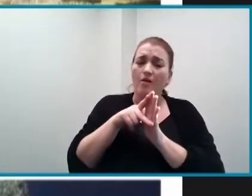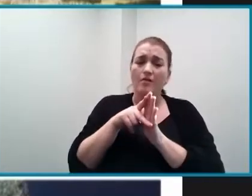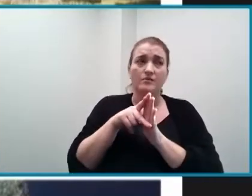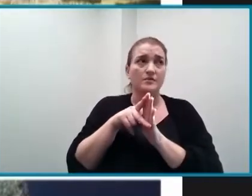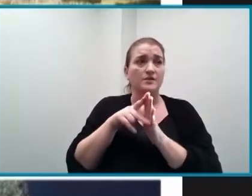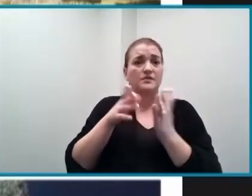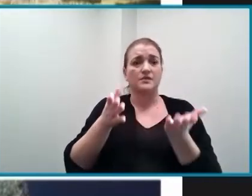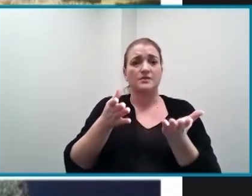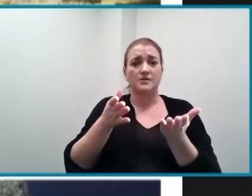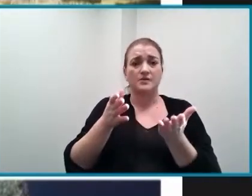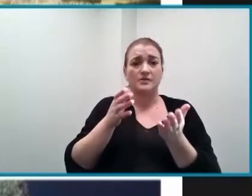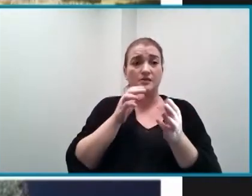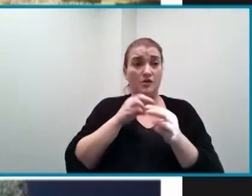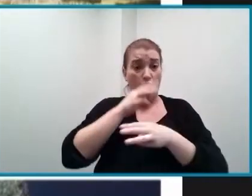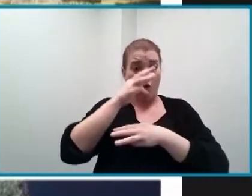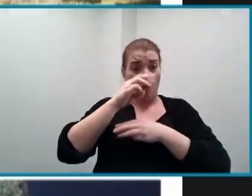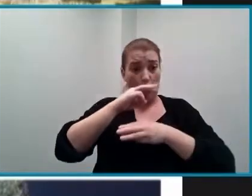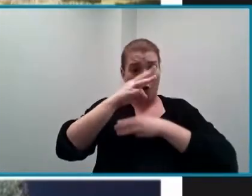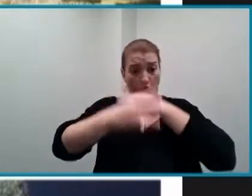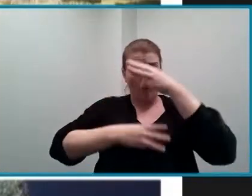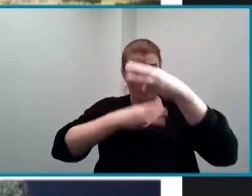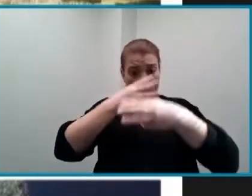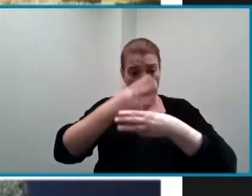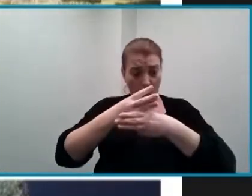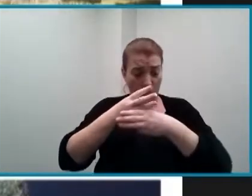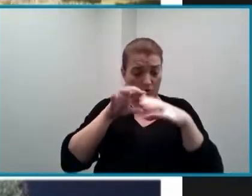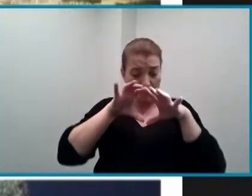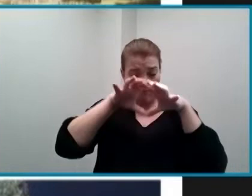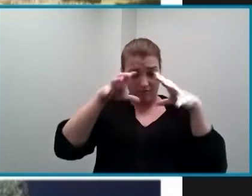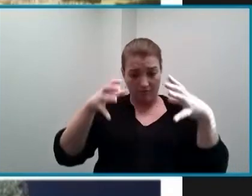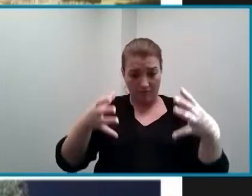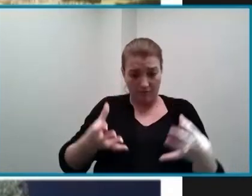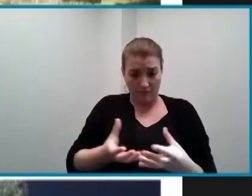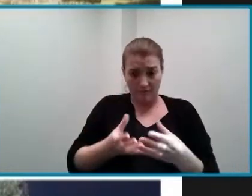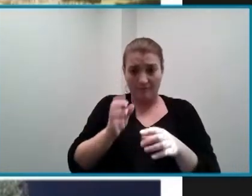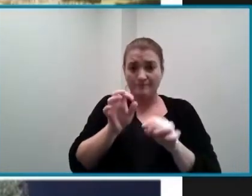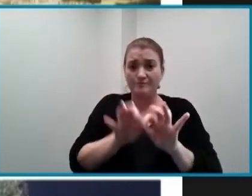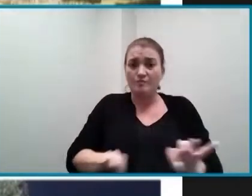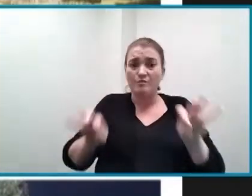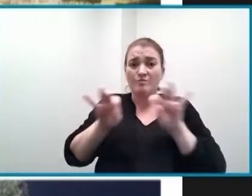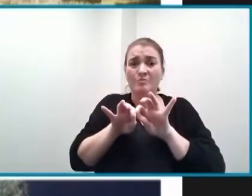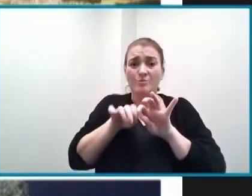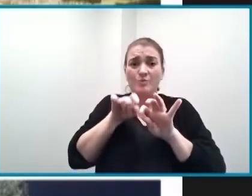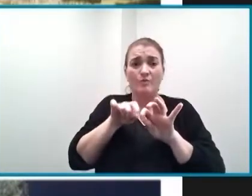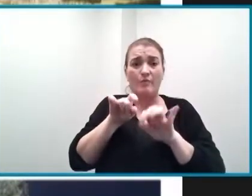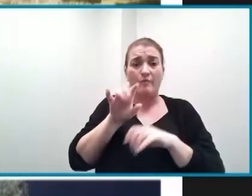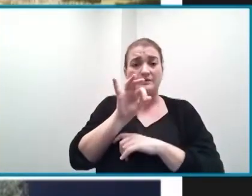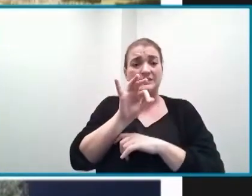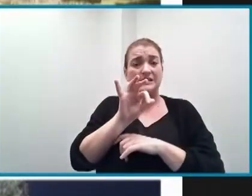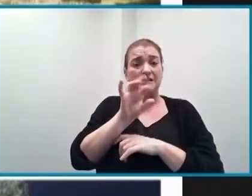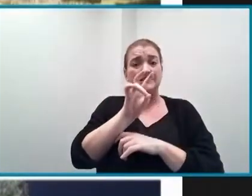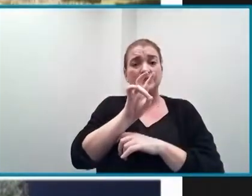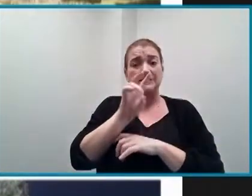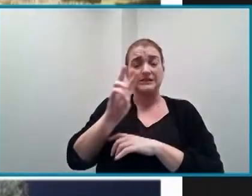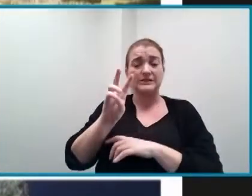we're suffering and a lot of that, um, what was agreed in 1986 in that initial compact of the association. You know,